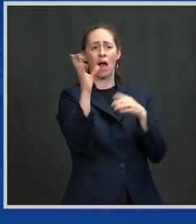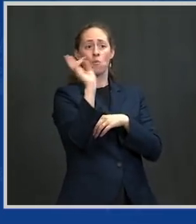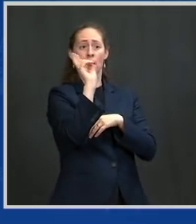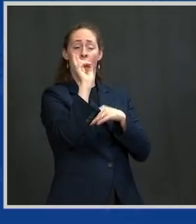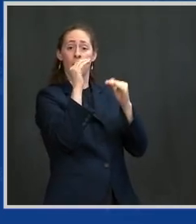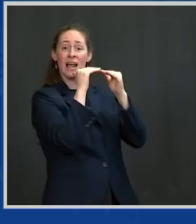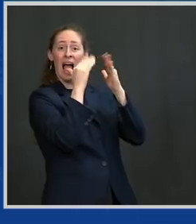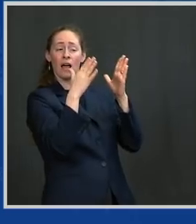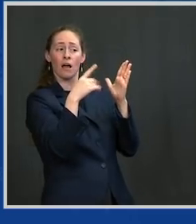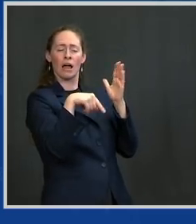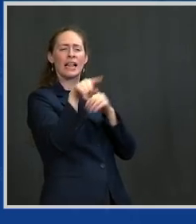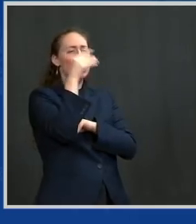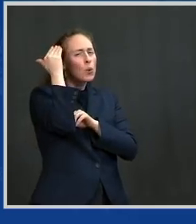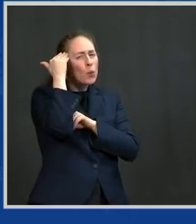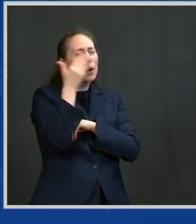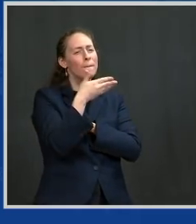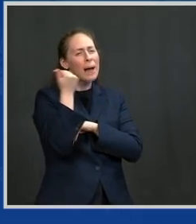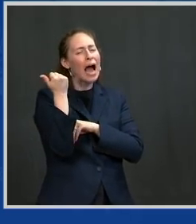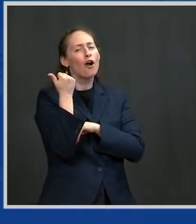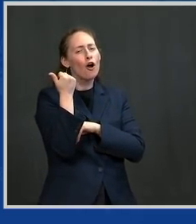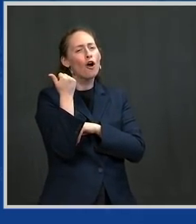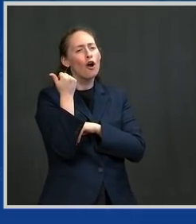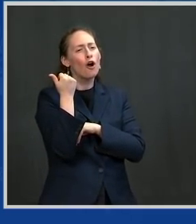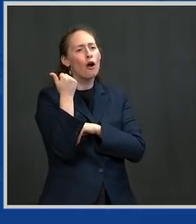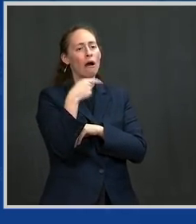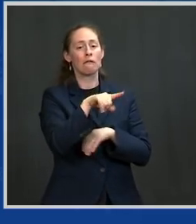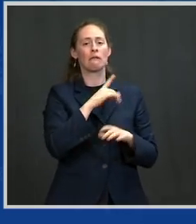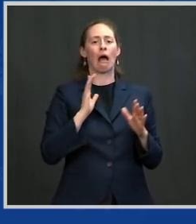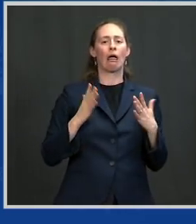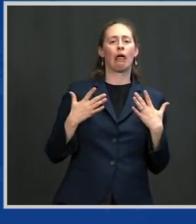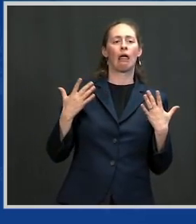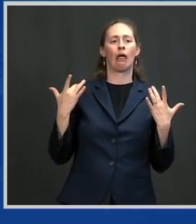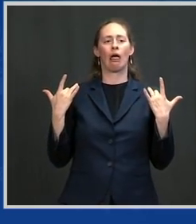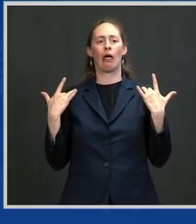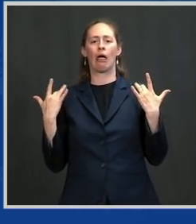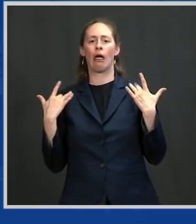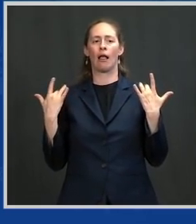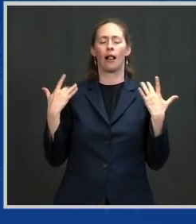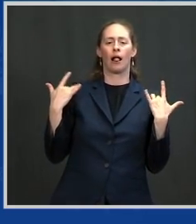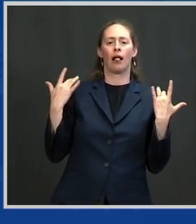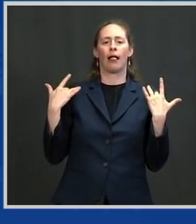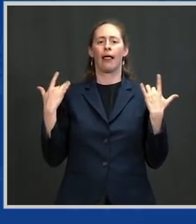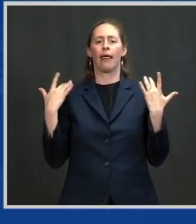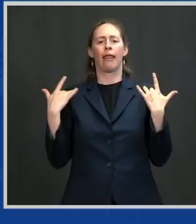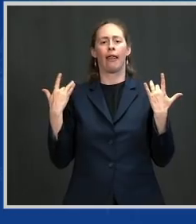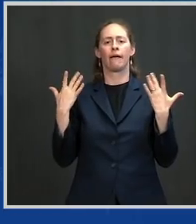have been reluctant to take on, for example, an investigation